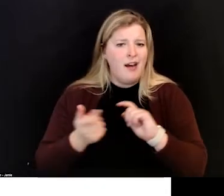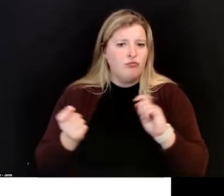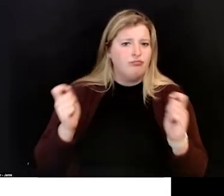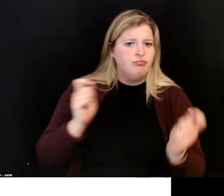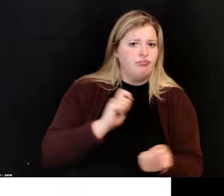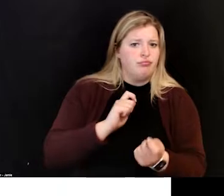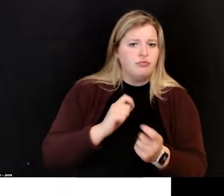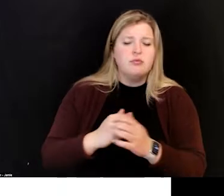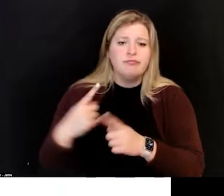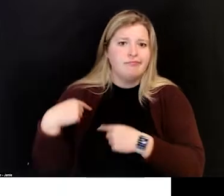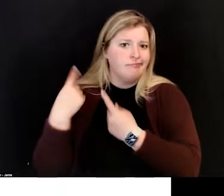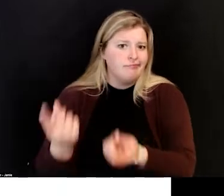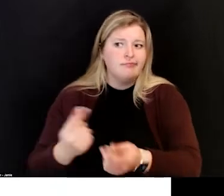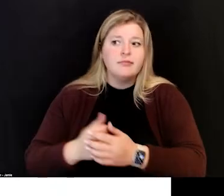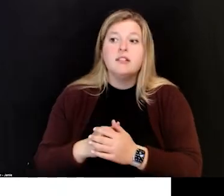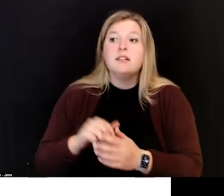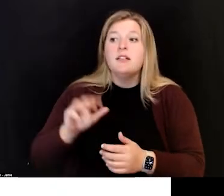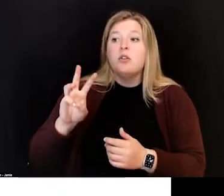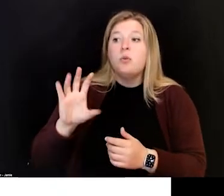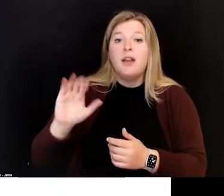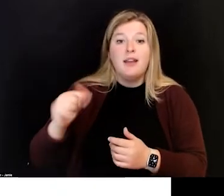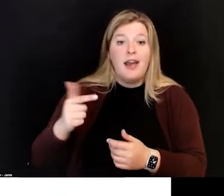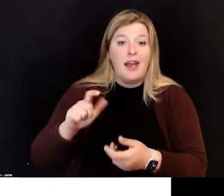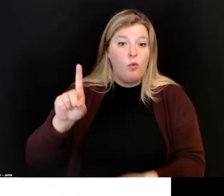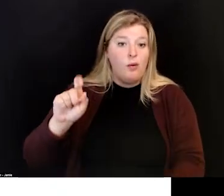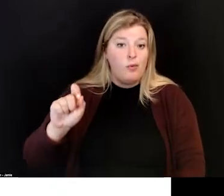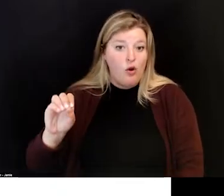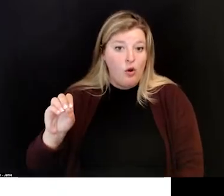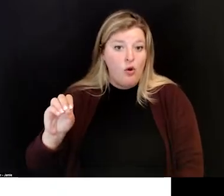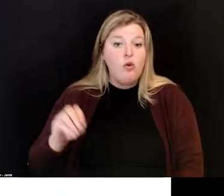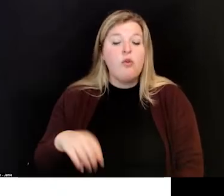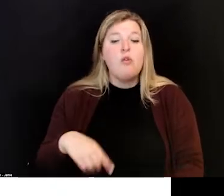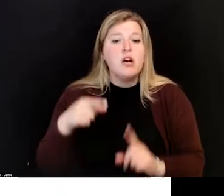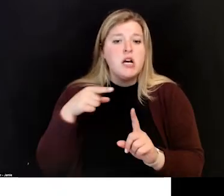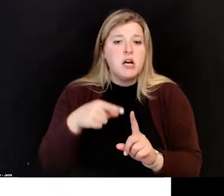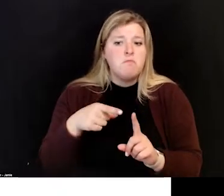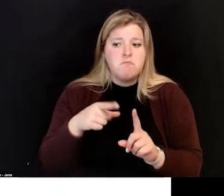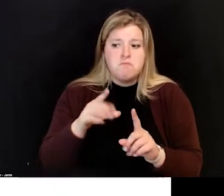The very first version, WCAG 1, really was pretty technology specific.